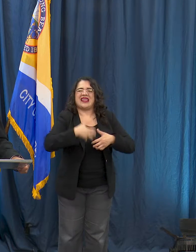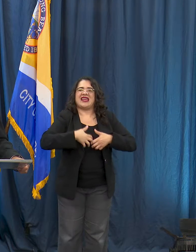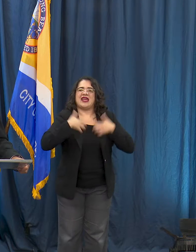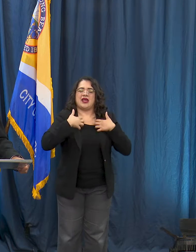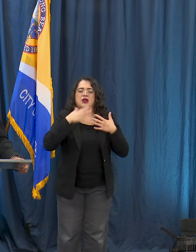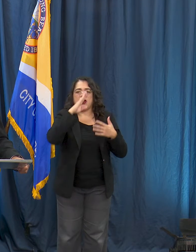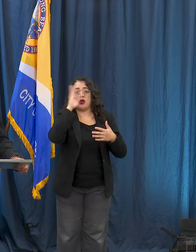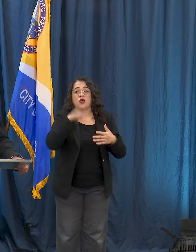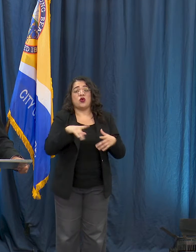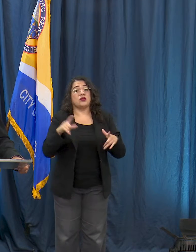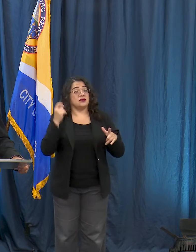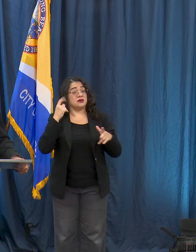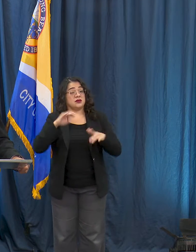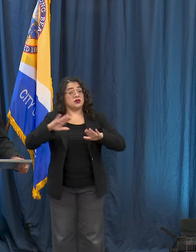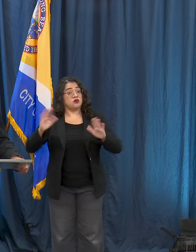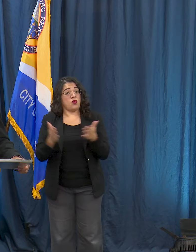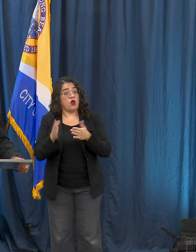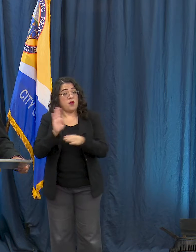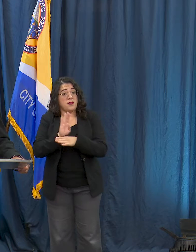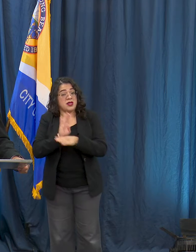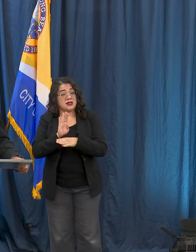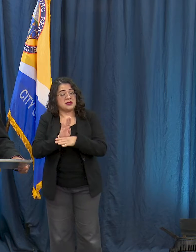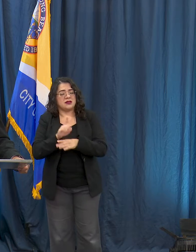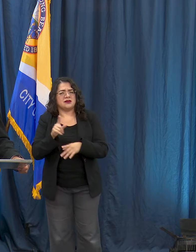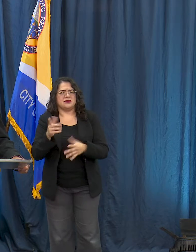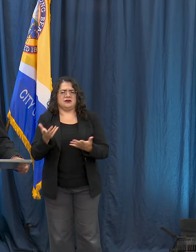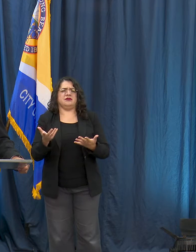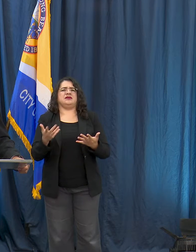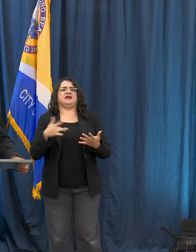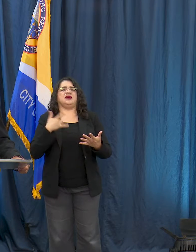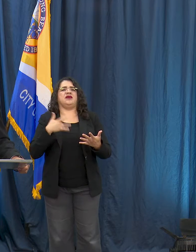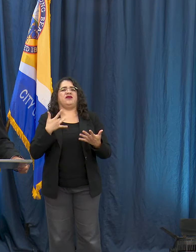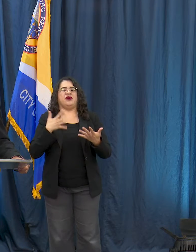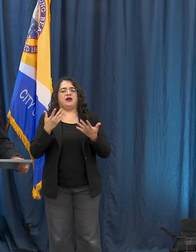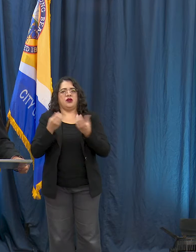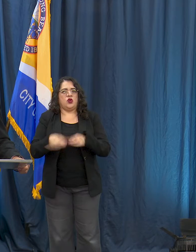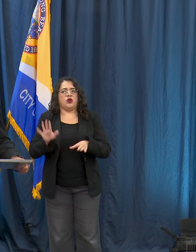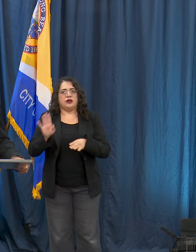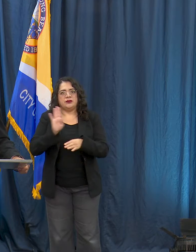did not deserve the type of looting and crime